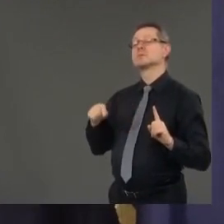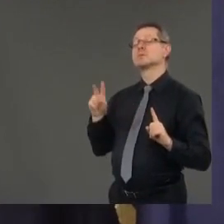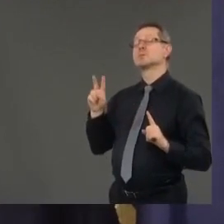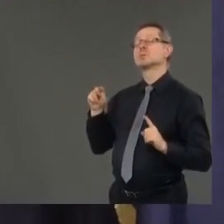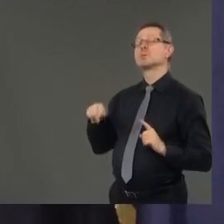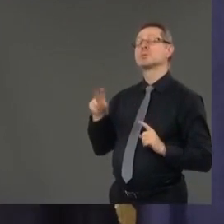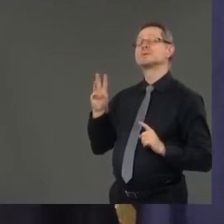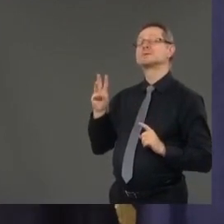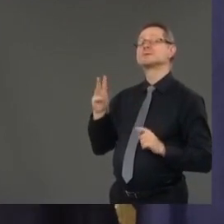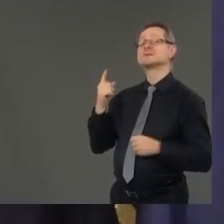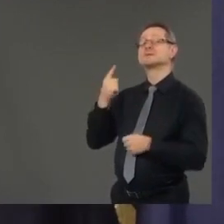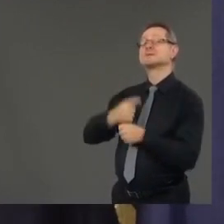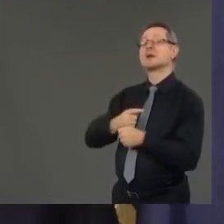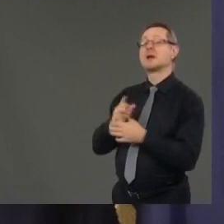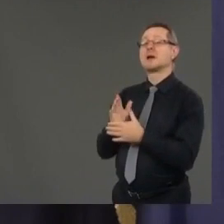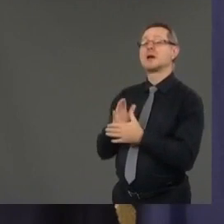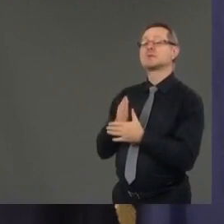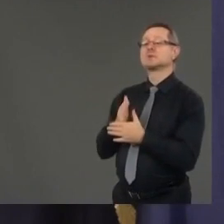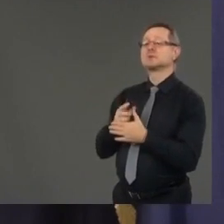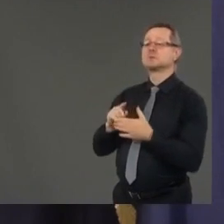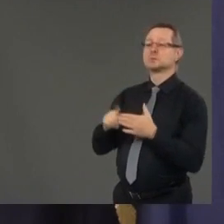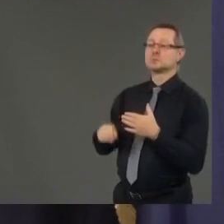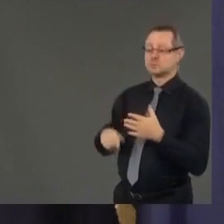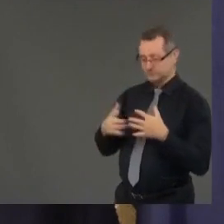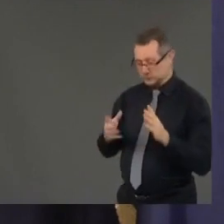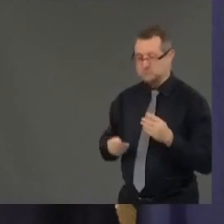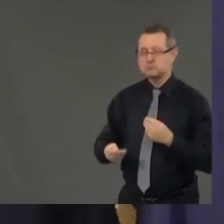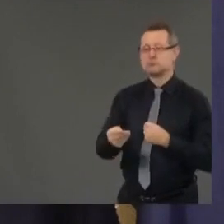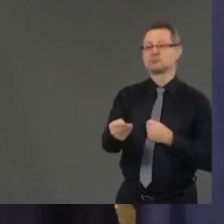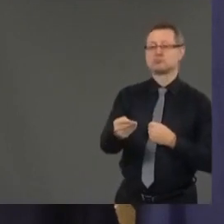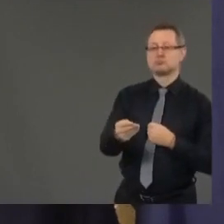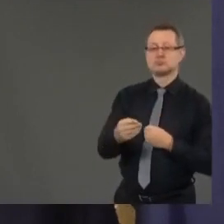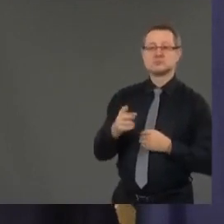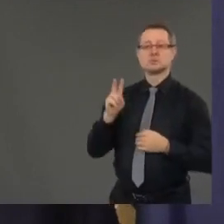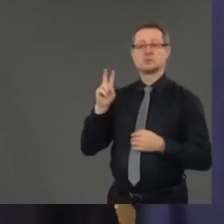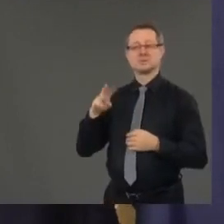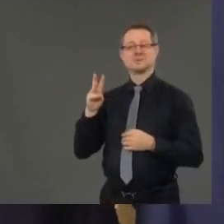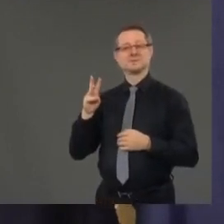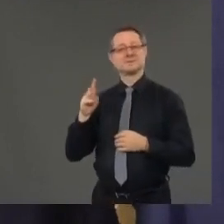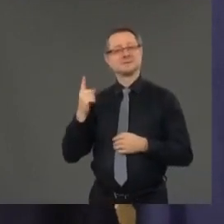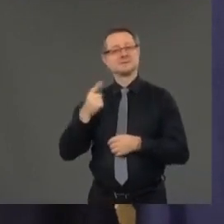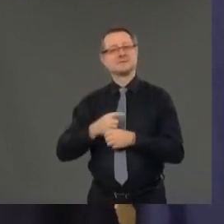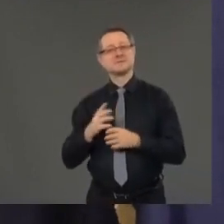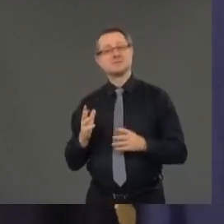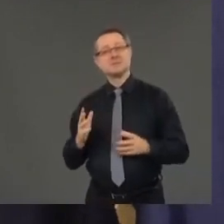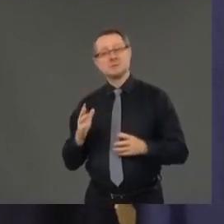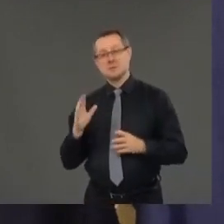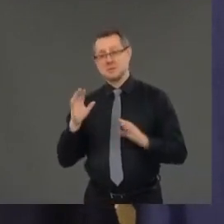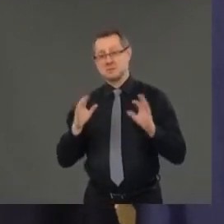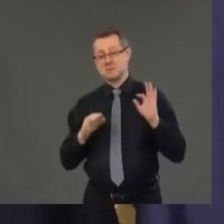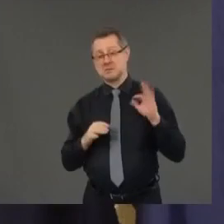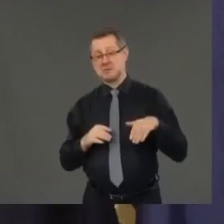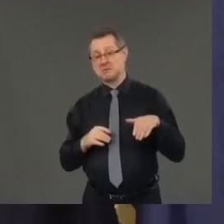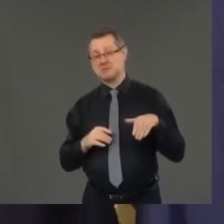69,000, 50,000 HAD A 2.6 DAY